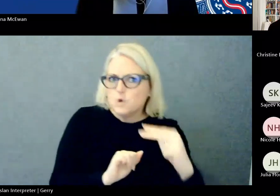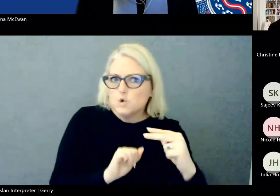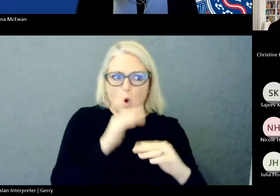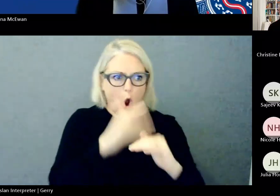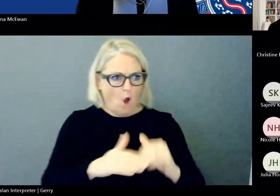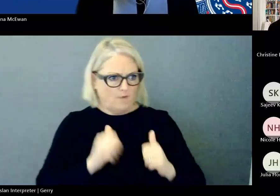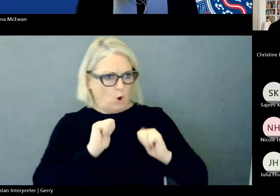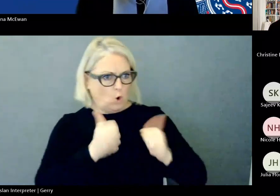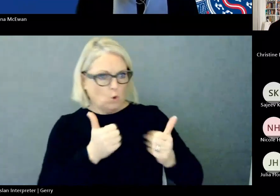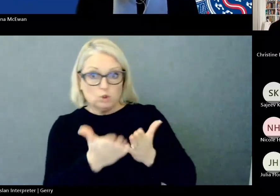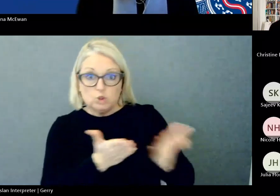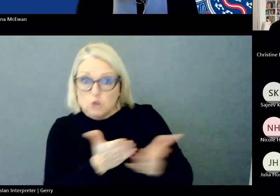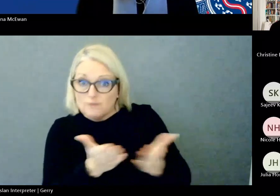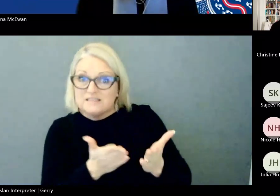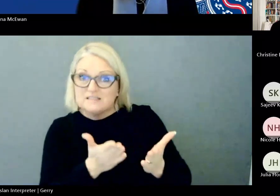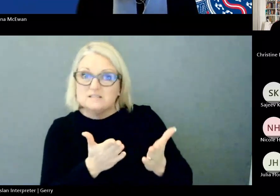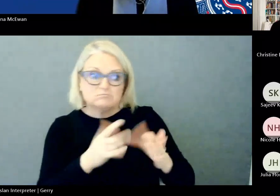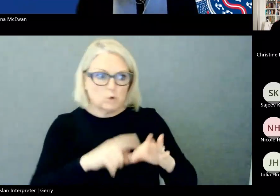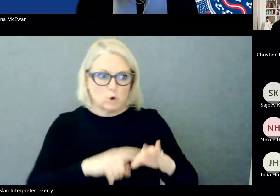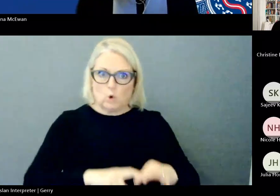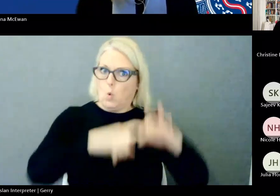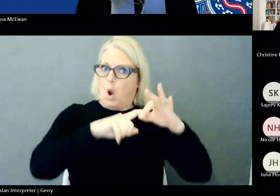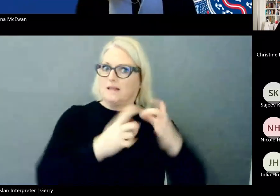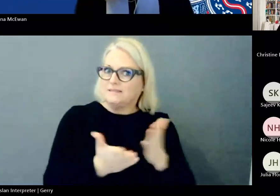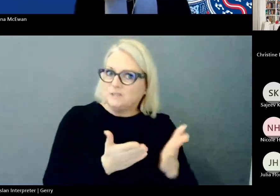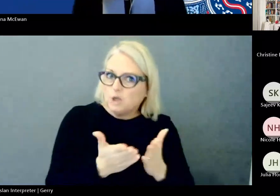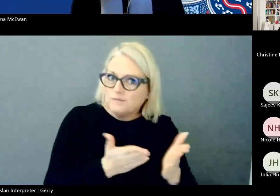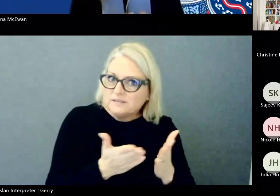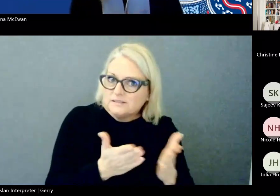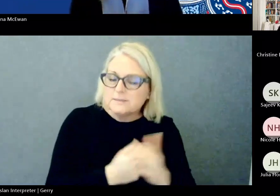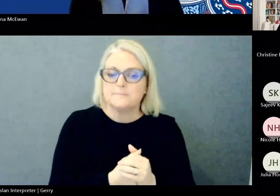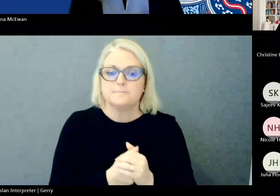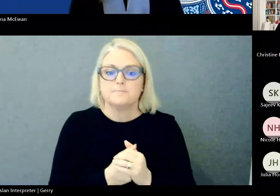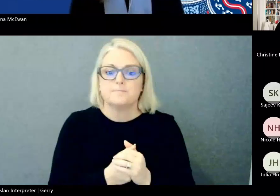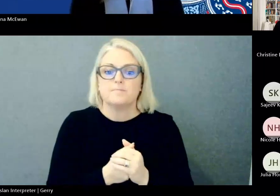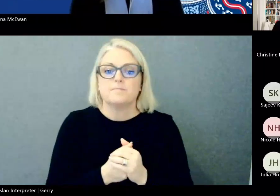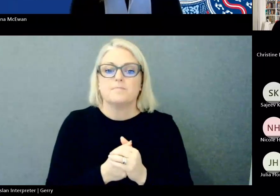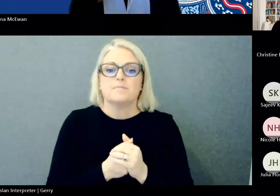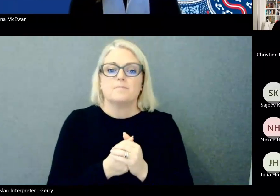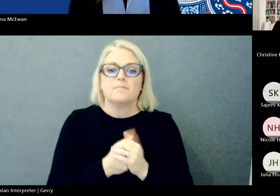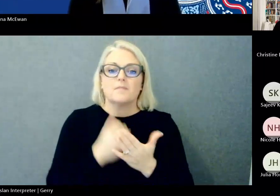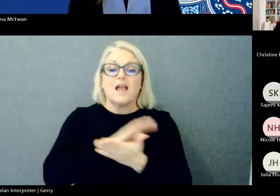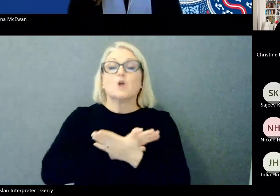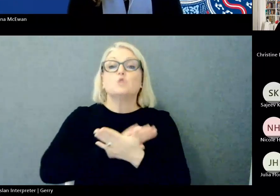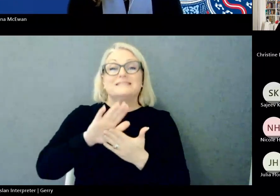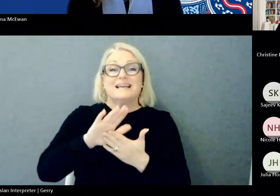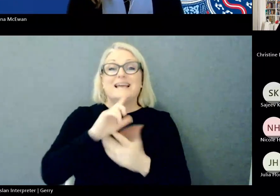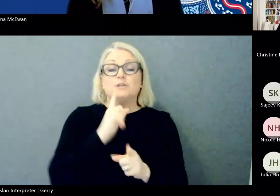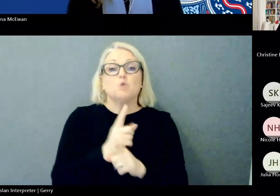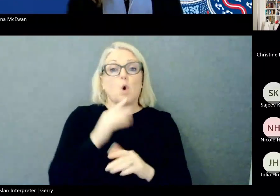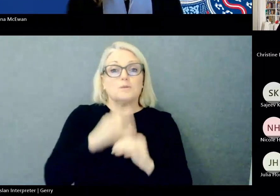And that focus that I know Christine mentioned earlier around that focus on preventing bad things,